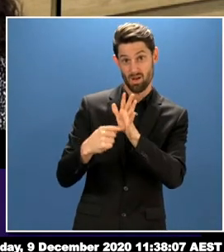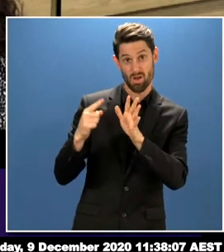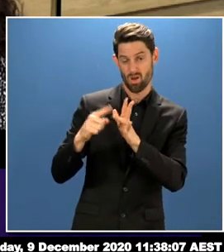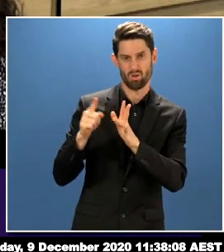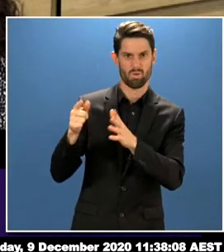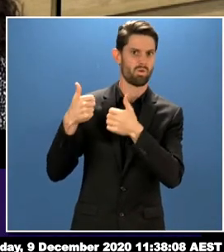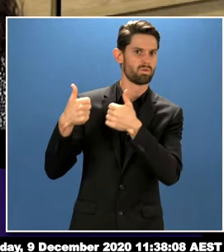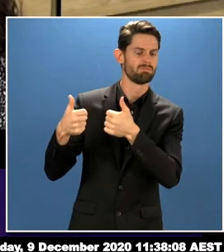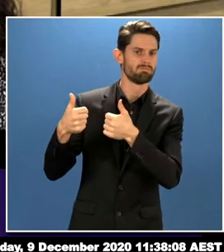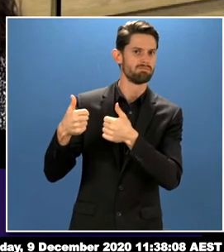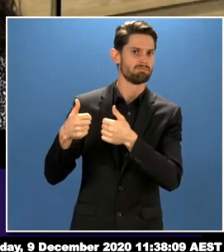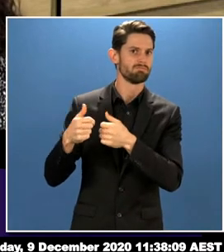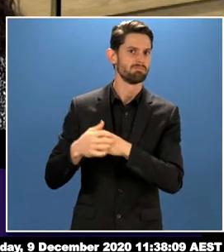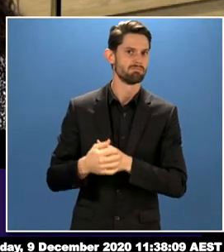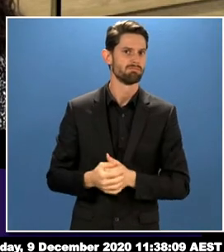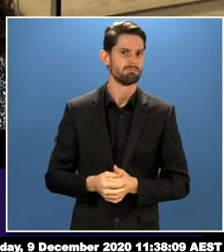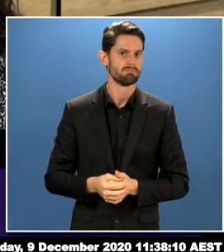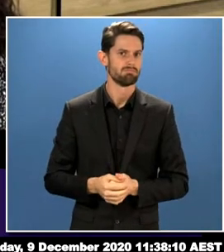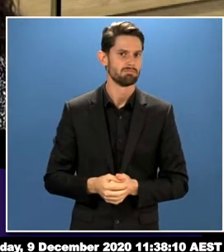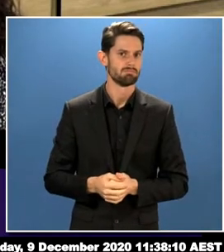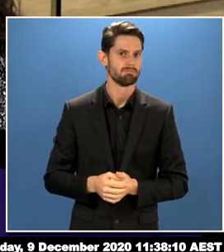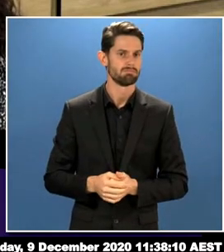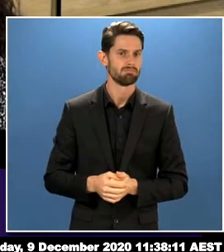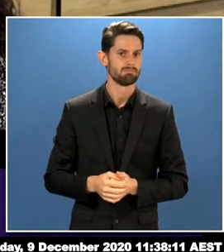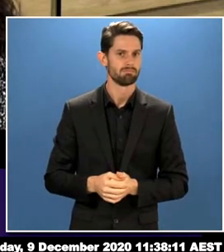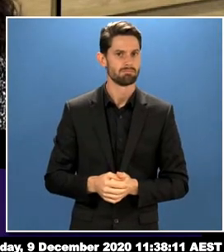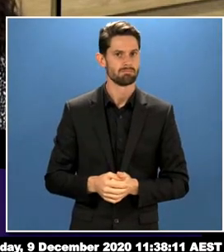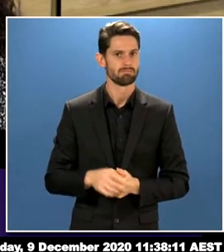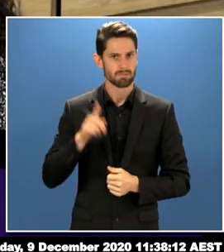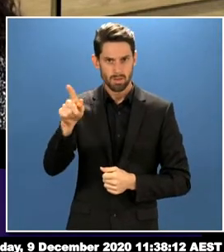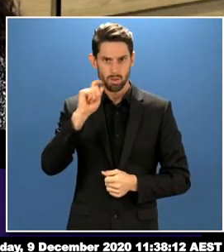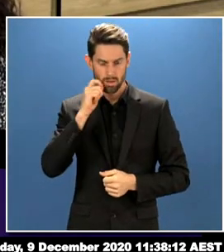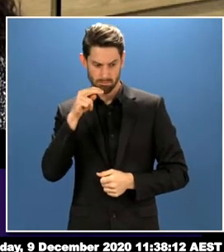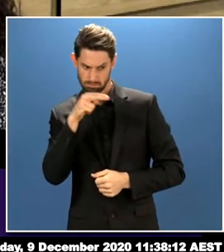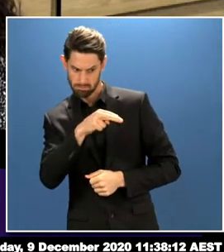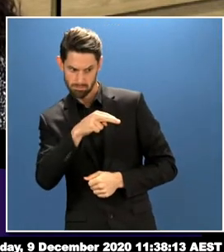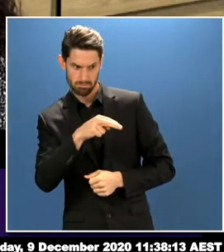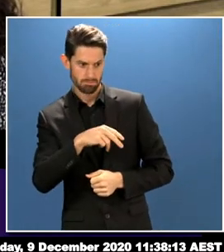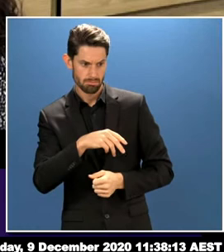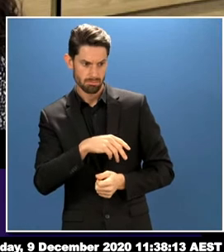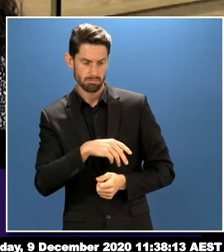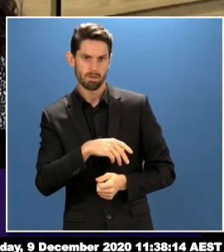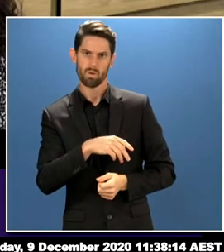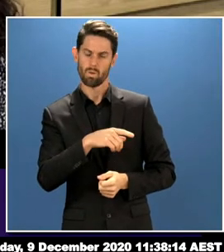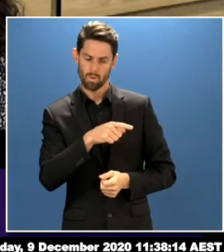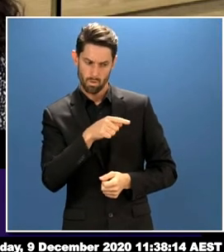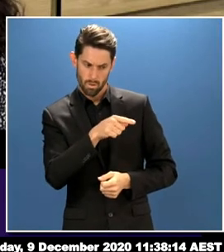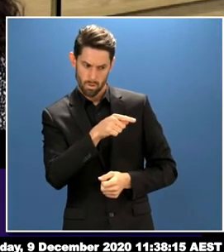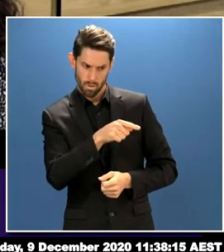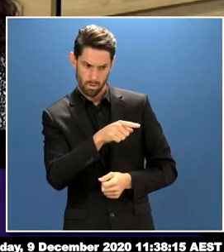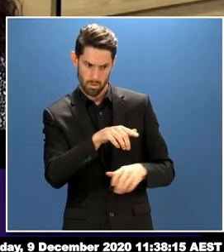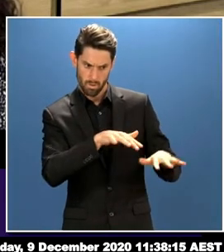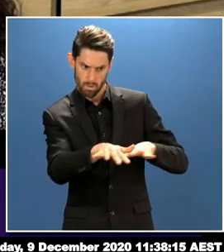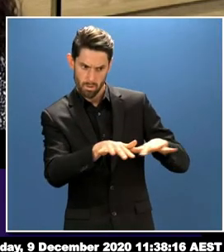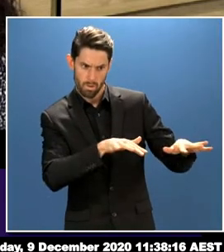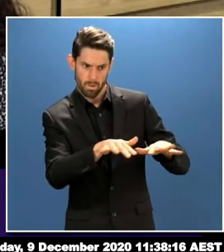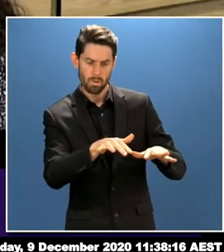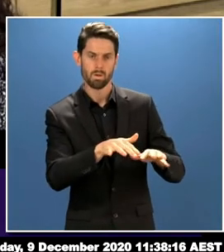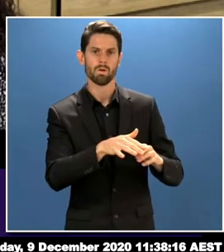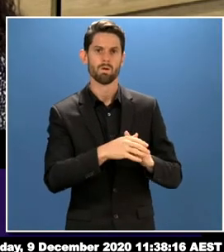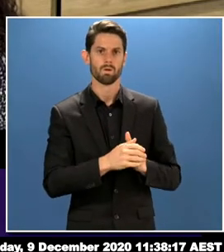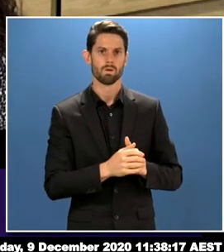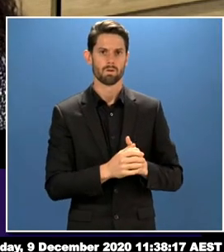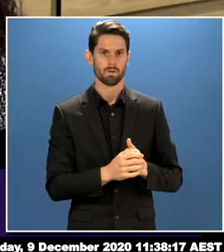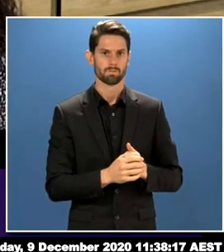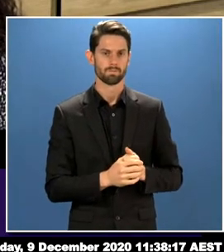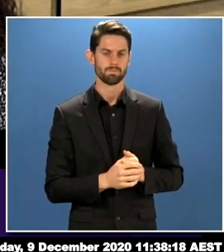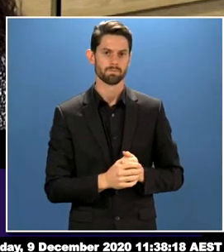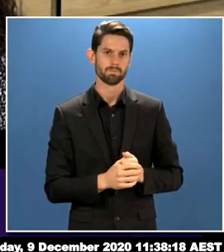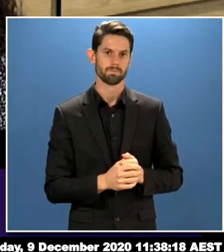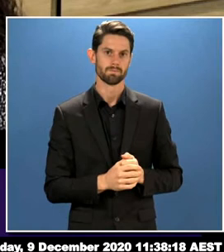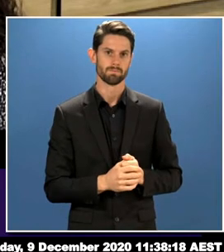that, and they say, "Okay, we could give you this time" where does it